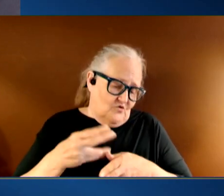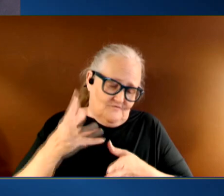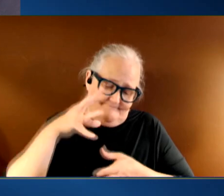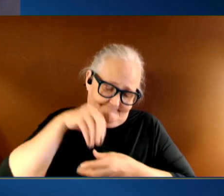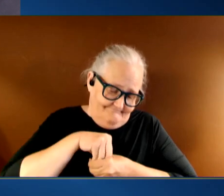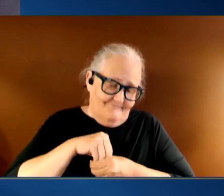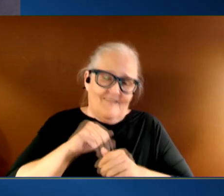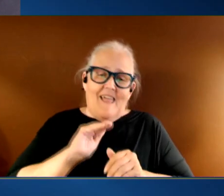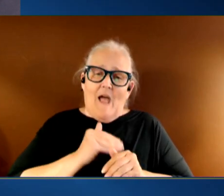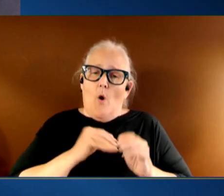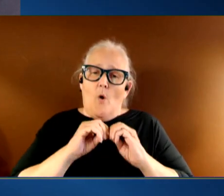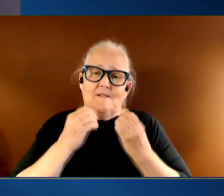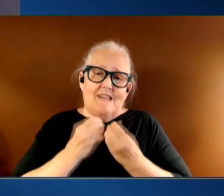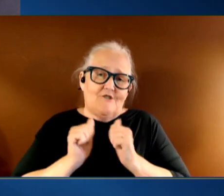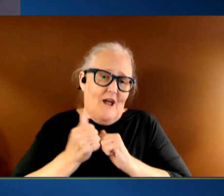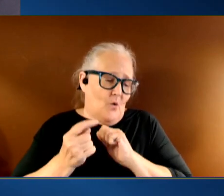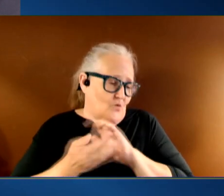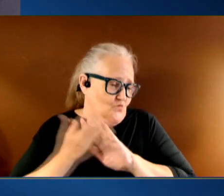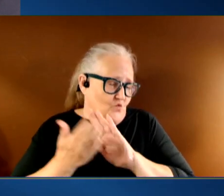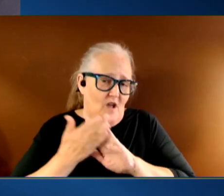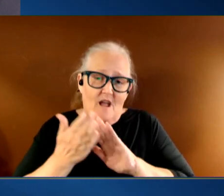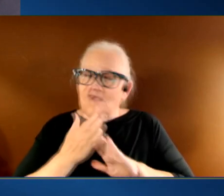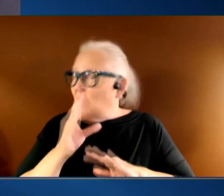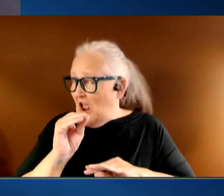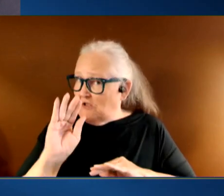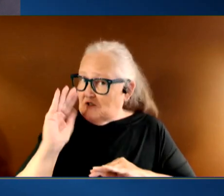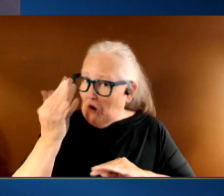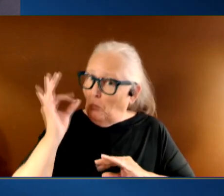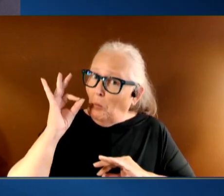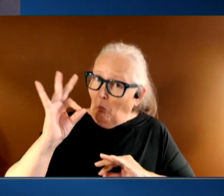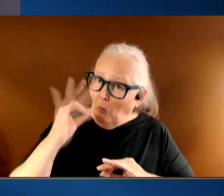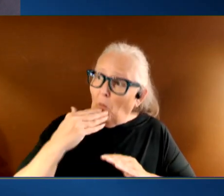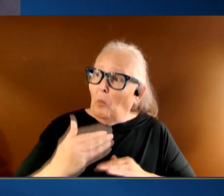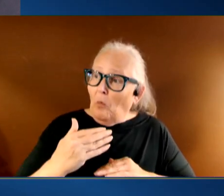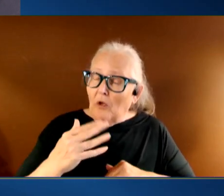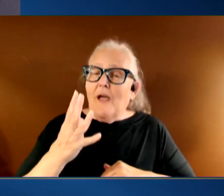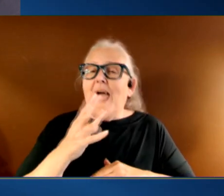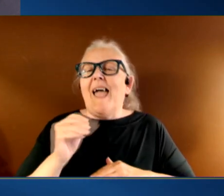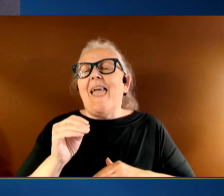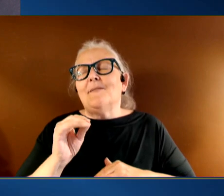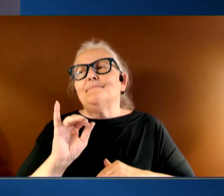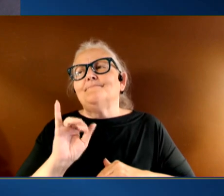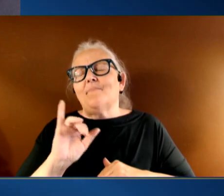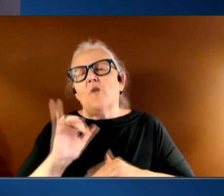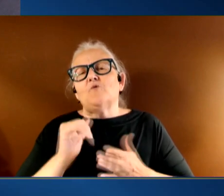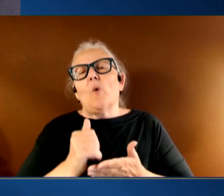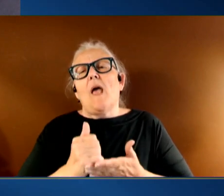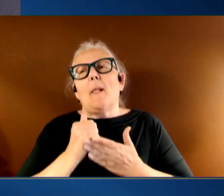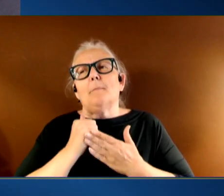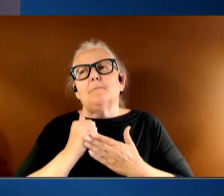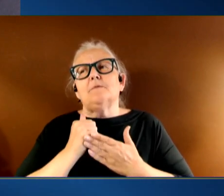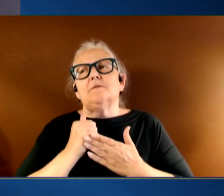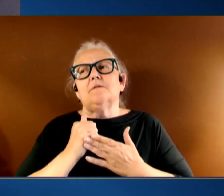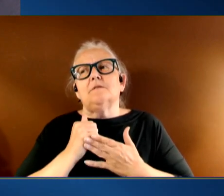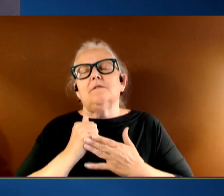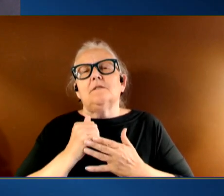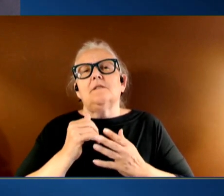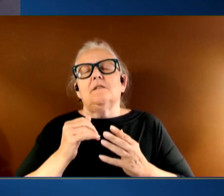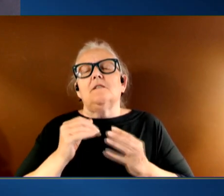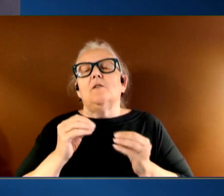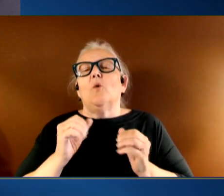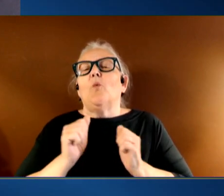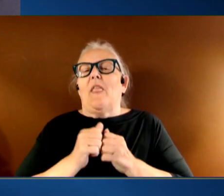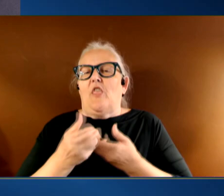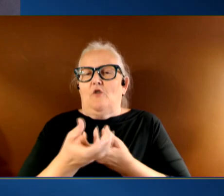it's worked out very well. And it also helps us to continue to have trust in the system